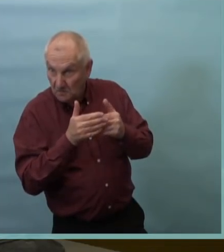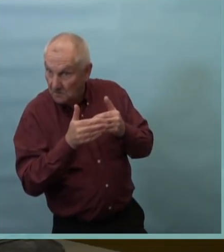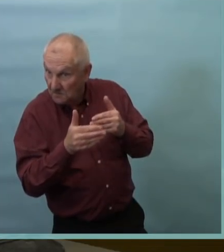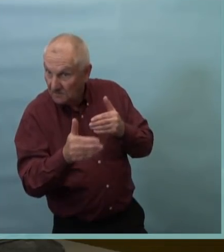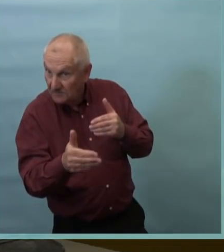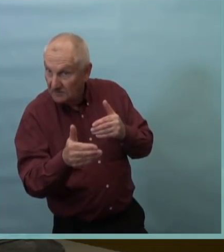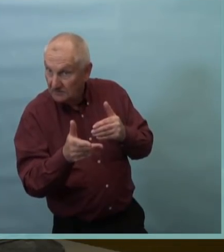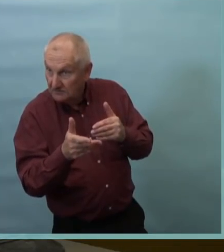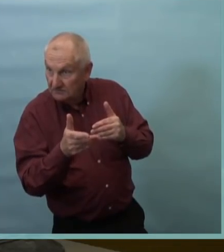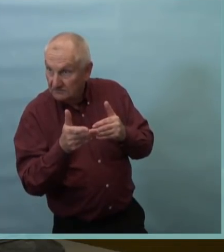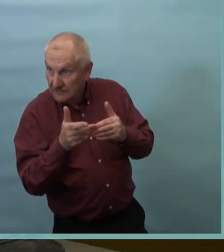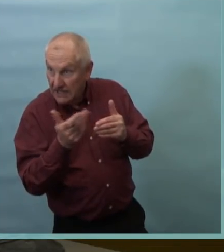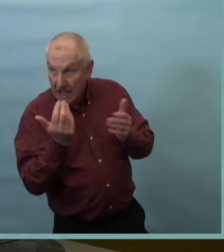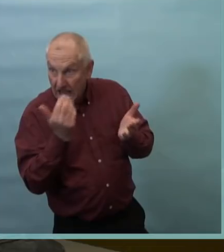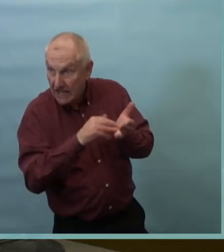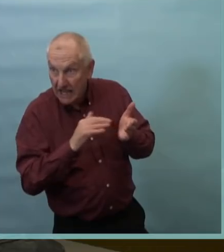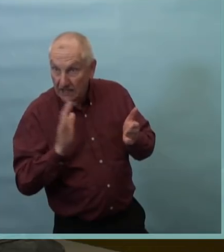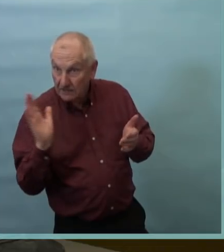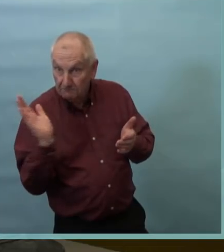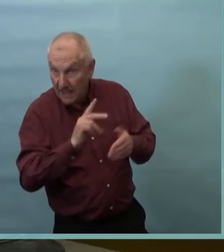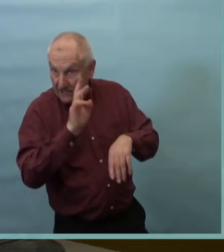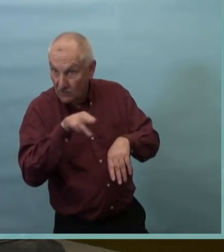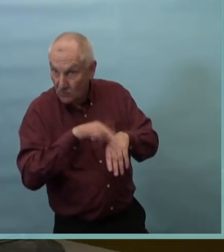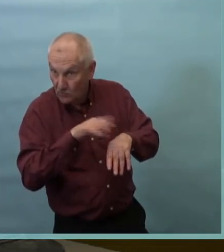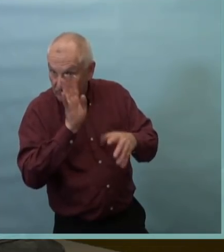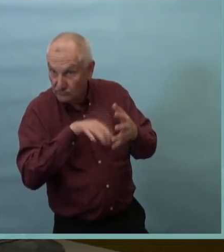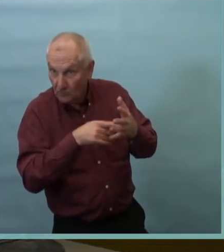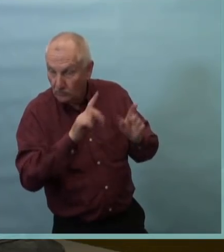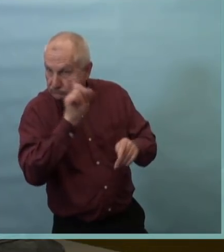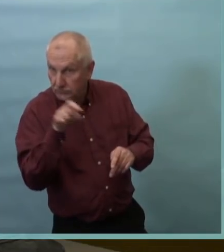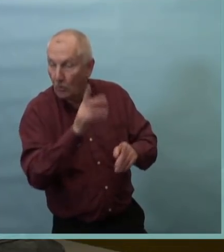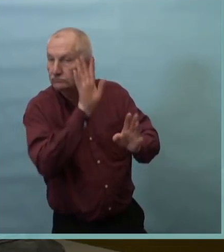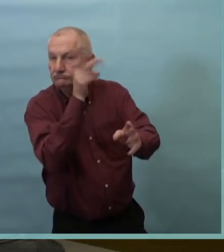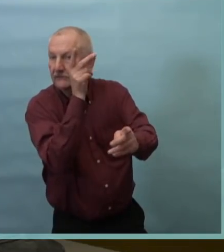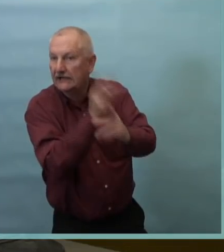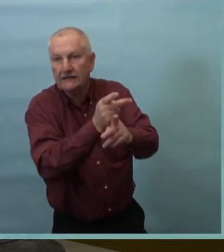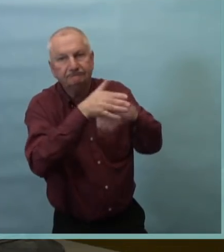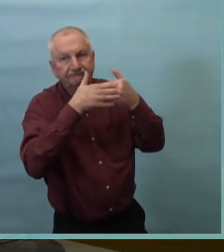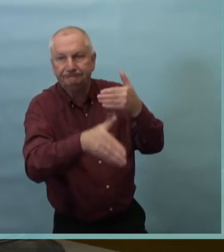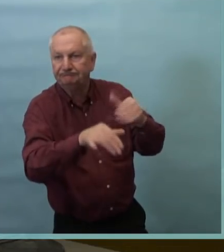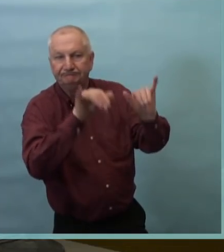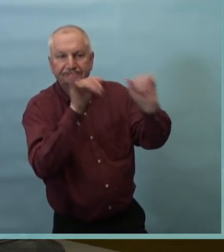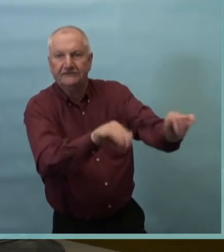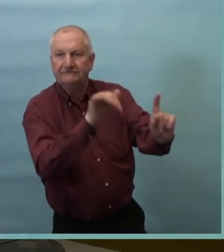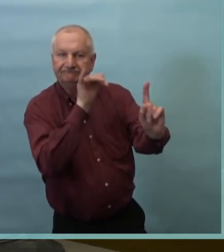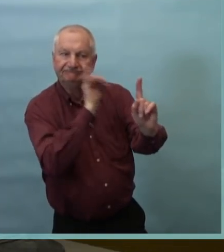stuff to to have maybe just fit to ward off I suppose you know different types